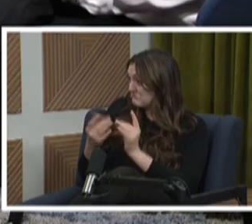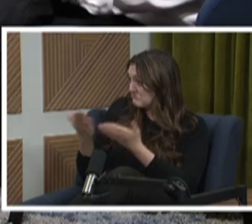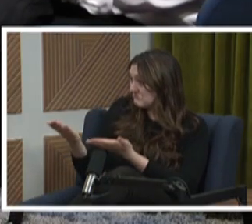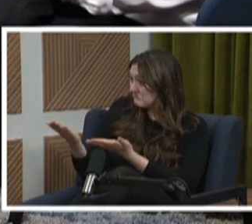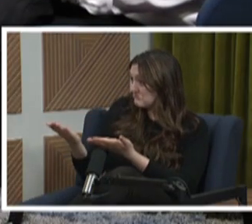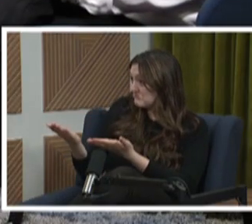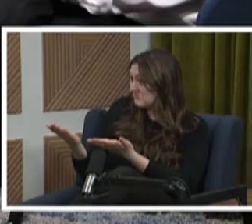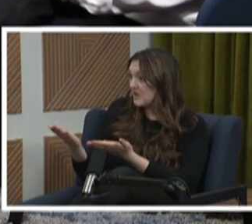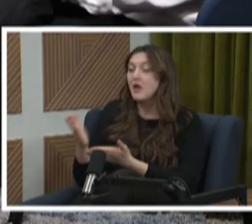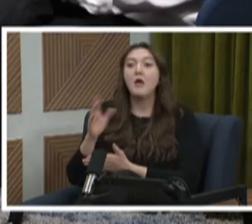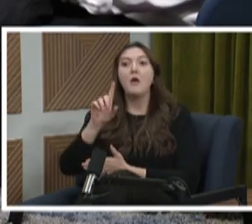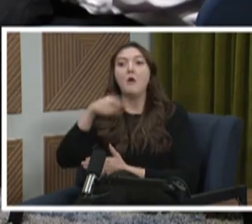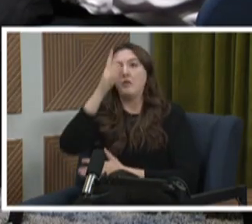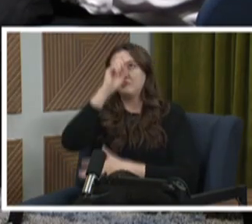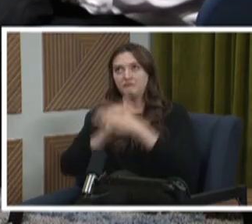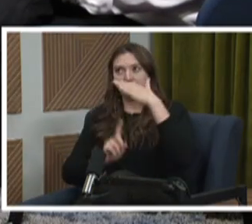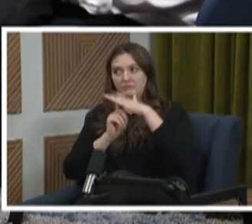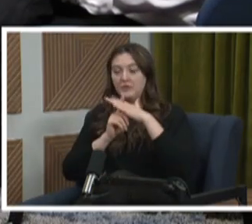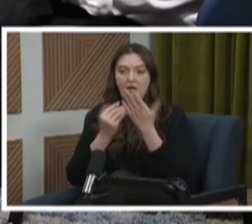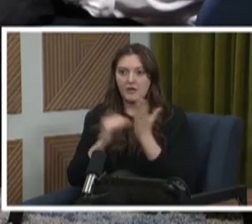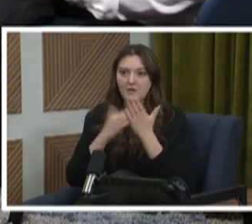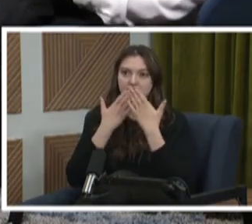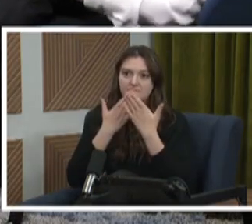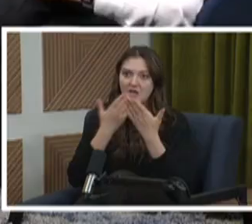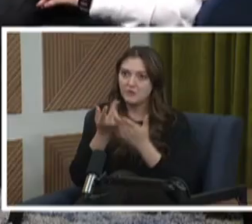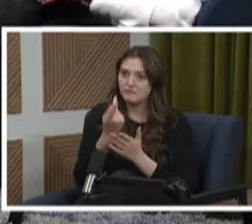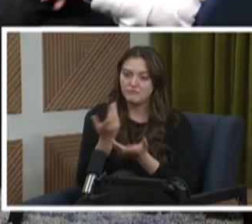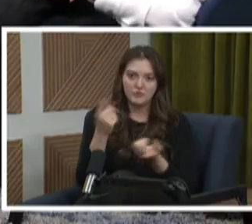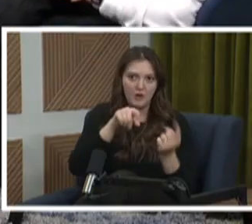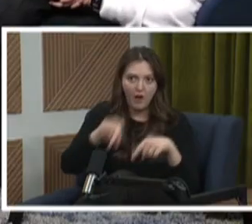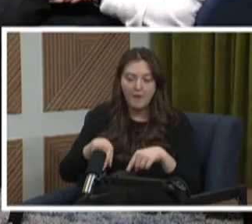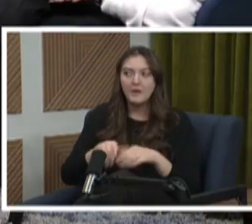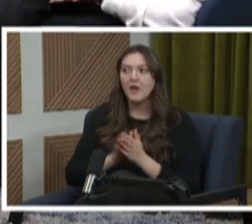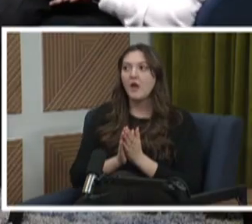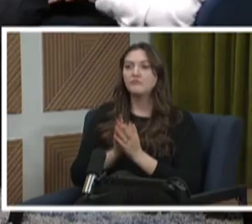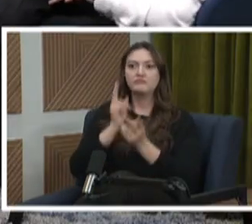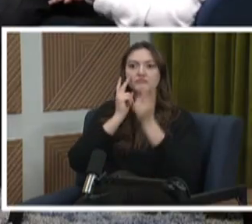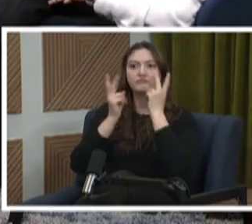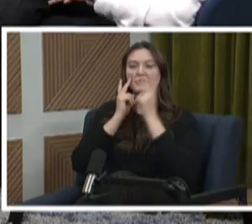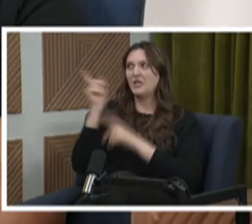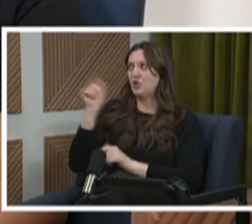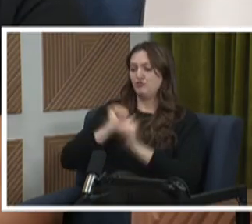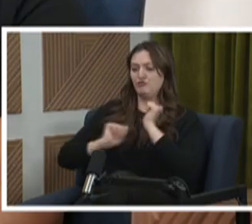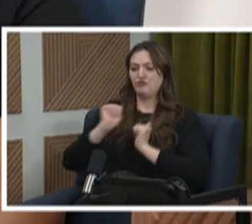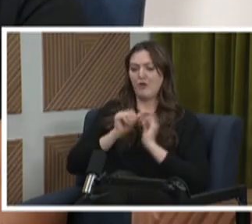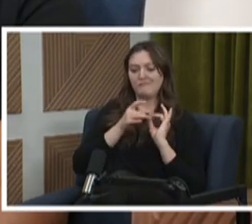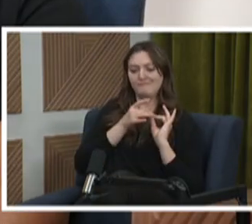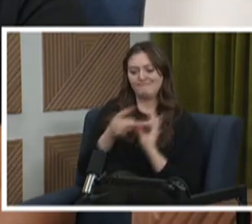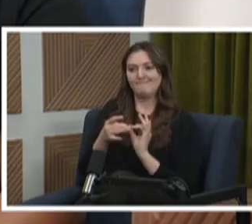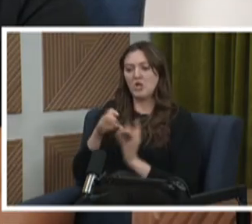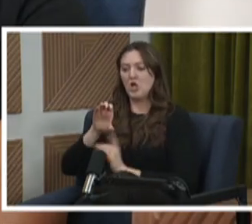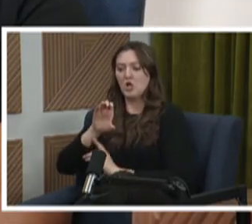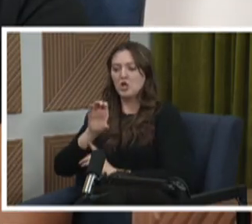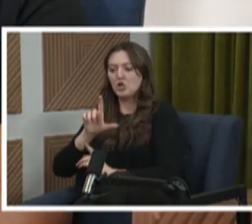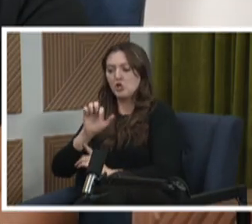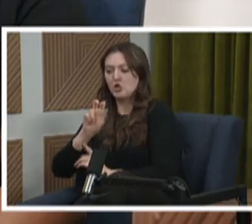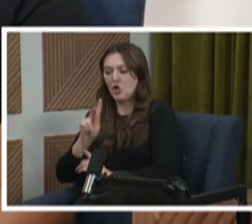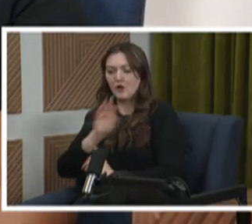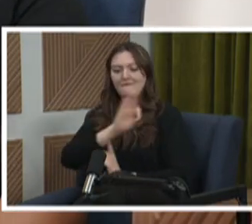The only thing I think of, and again, we appreciate you guys' time, is we see this show has a relationship between Clark and Floyd. I'm just kind of curious.